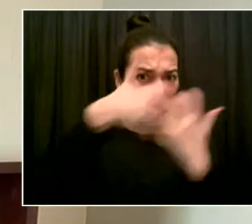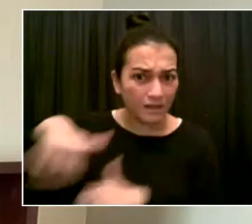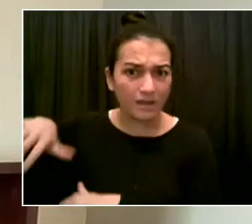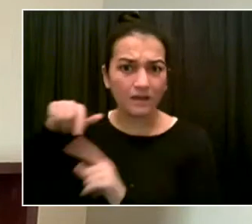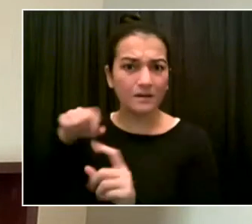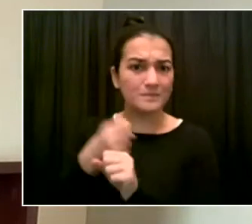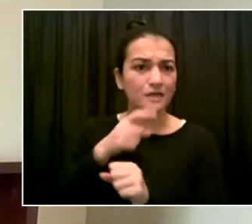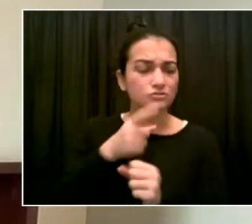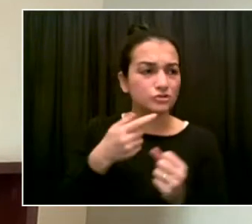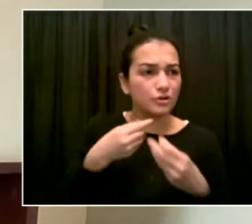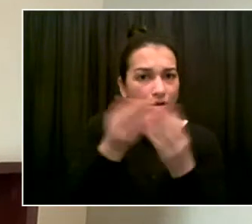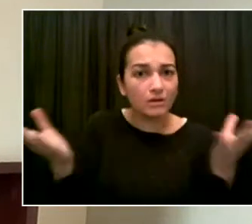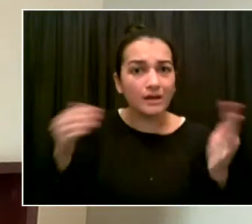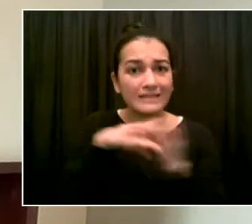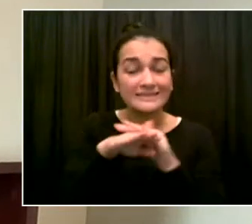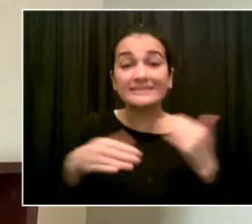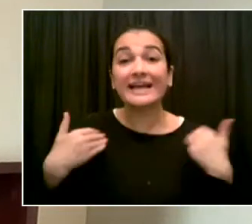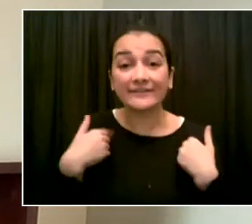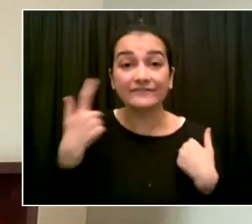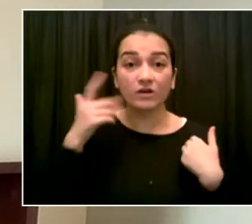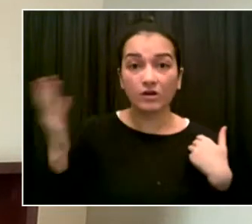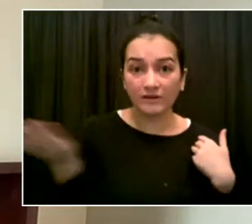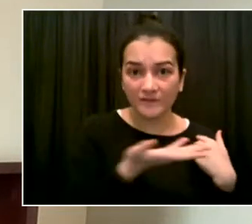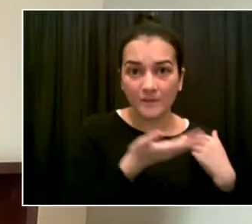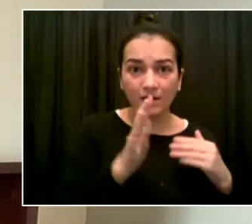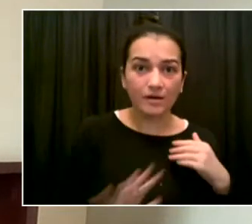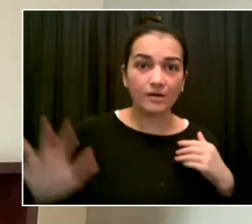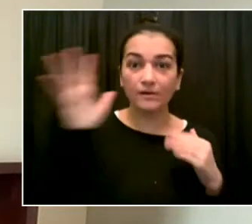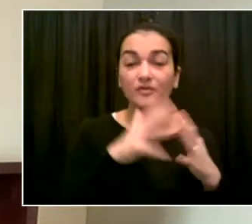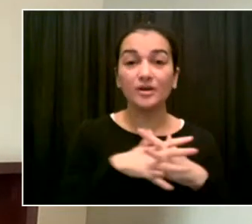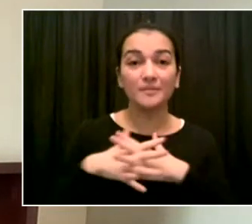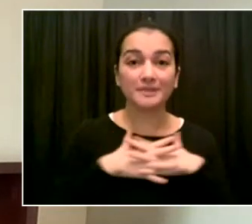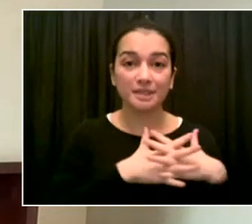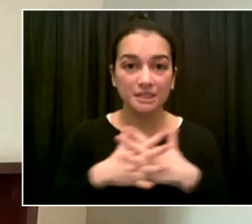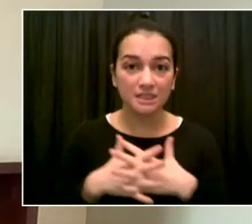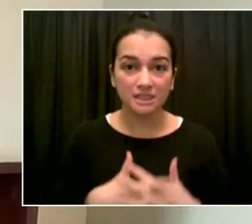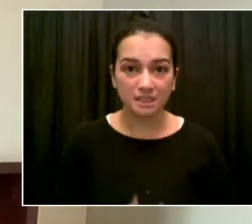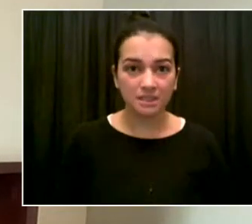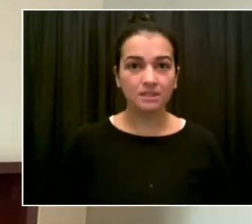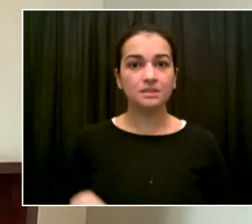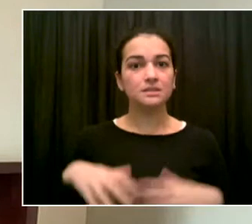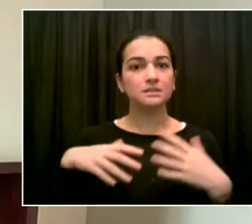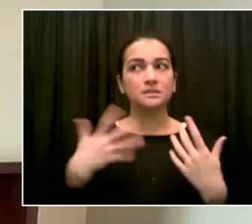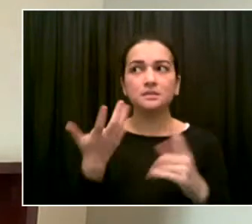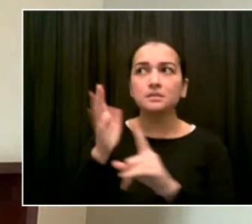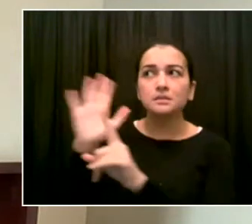PROVIDES AN EVIDENCE-BASED TOOLKIT FOR IMPLEMENTNGI A FULL CONTINUUM OF MENTAL HEALTH AND SUBSTANCE USE CARE.